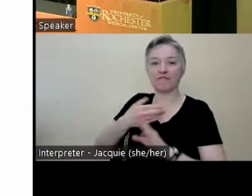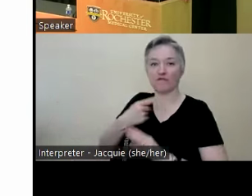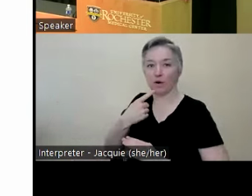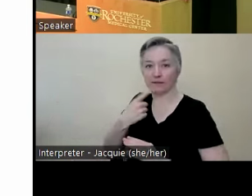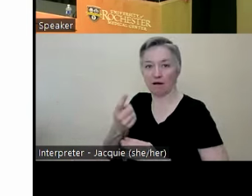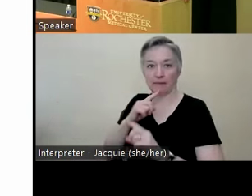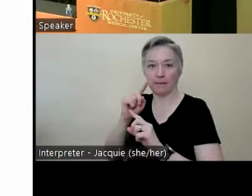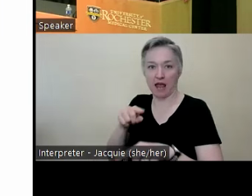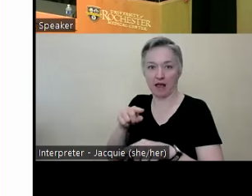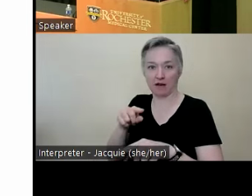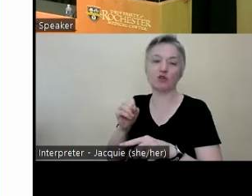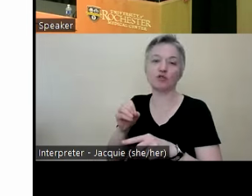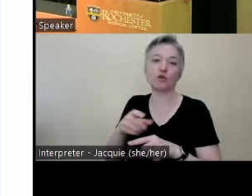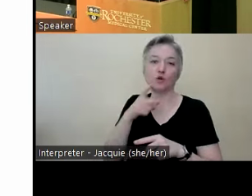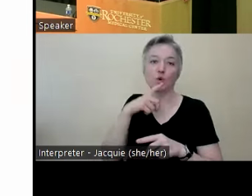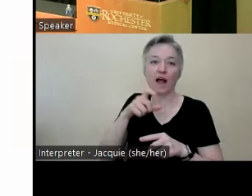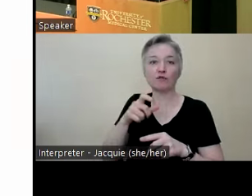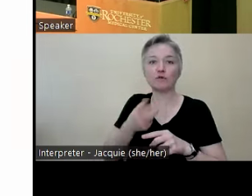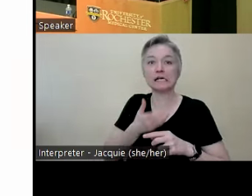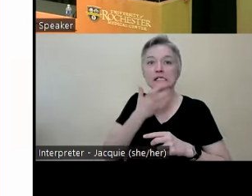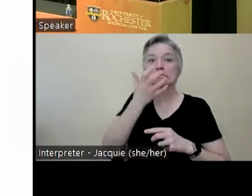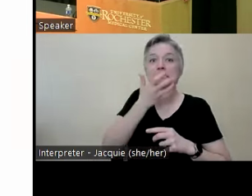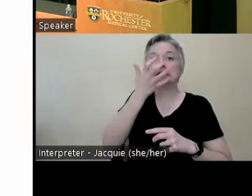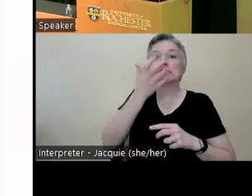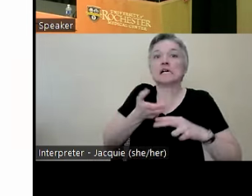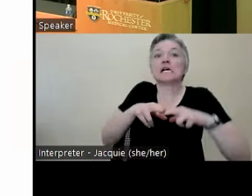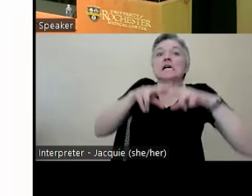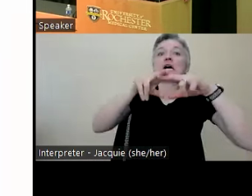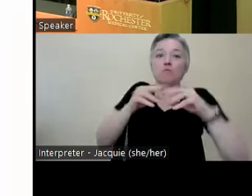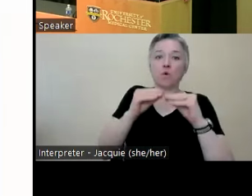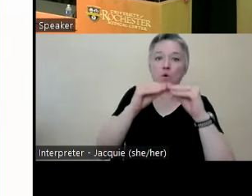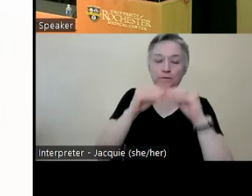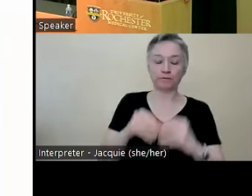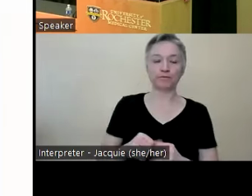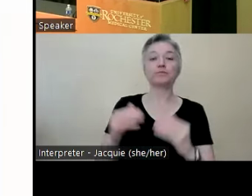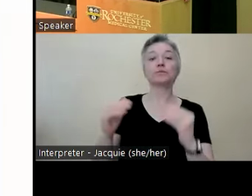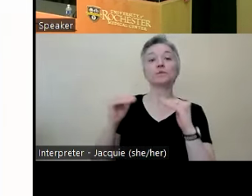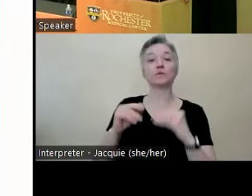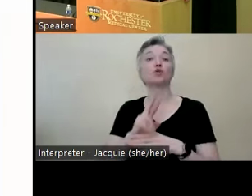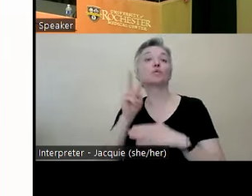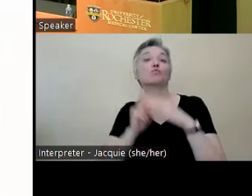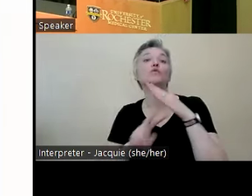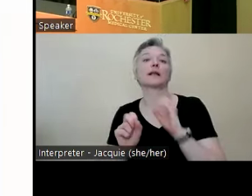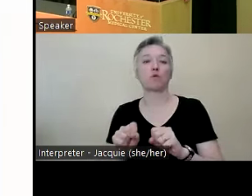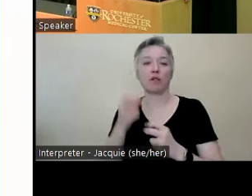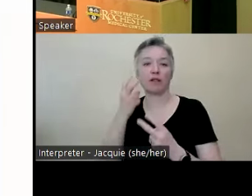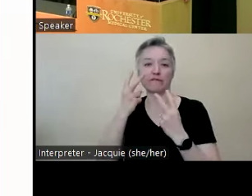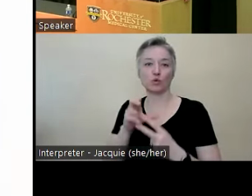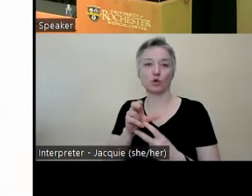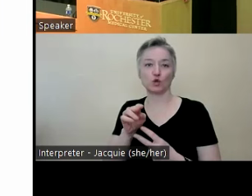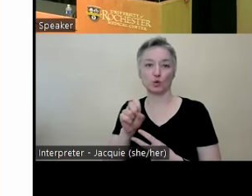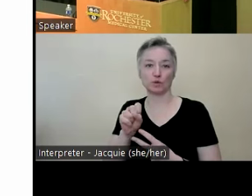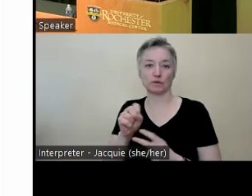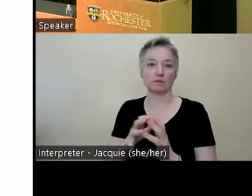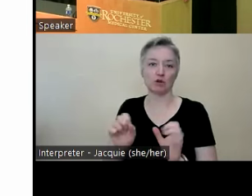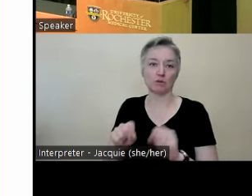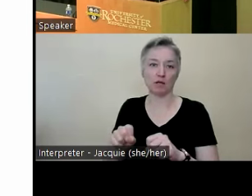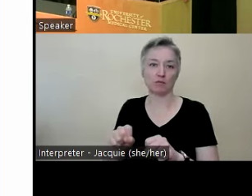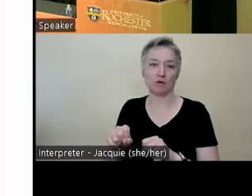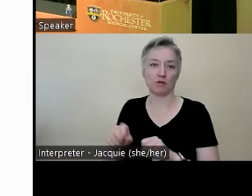yelling it's helpful to use predictable visual cues as much as possible to satisfy that maybe